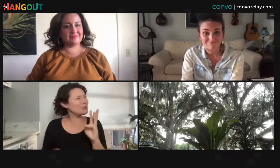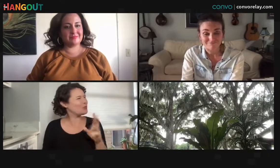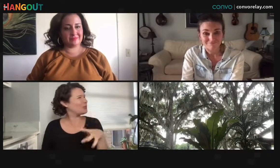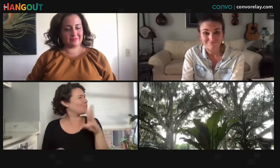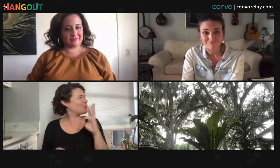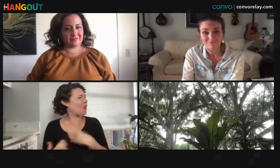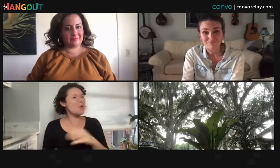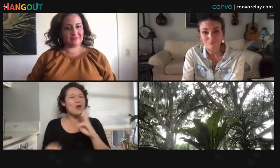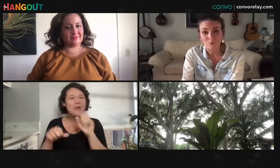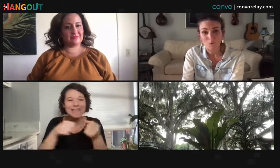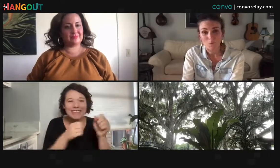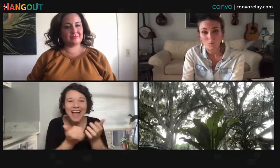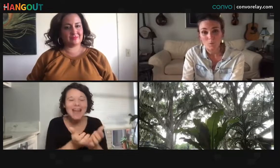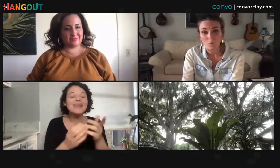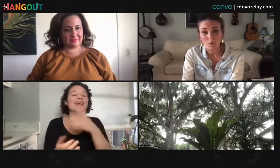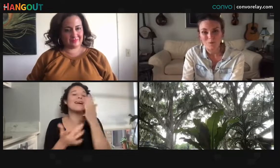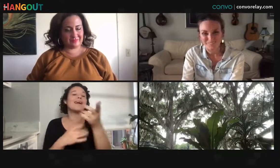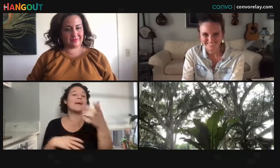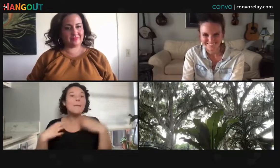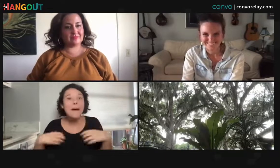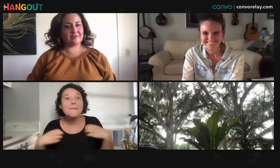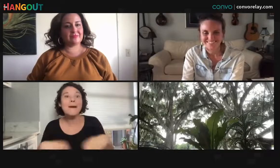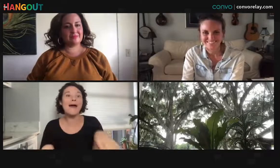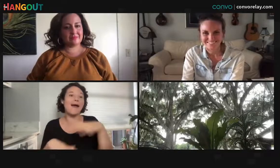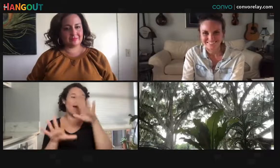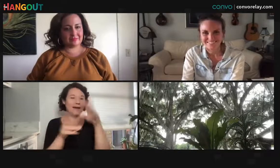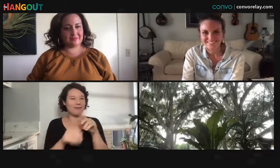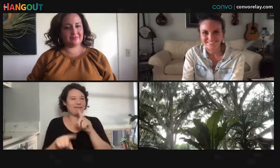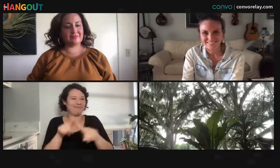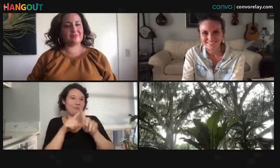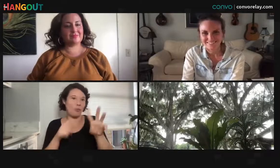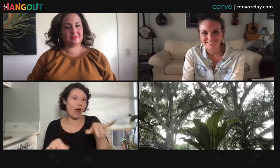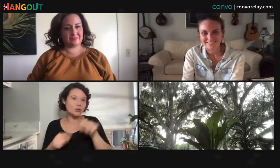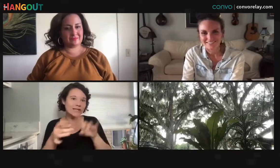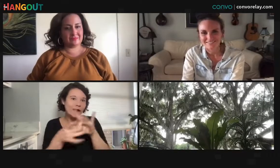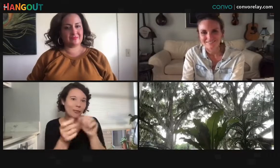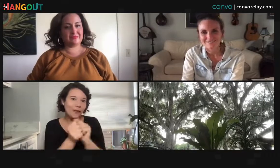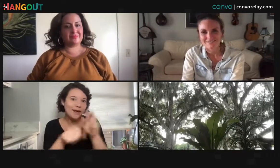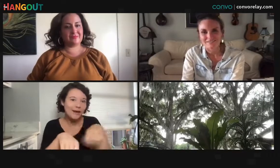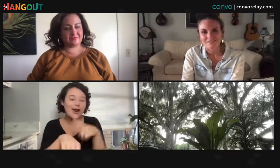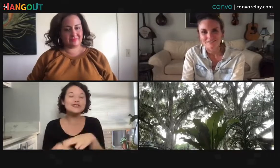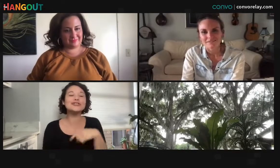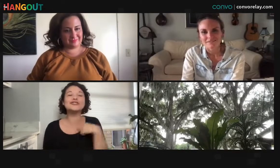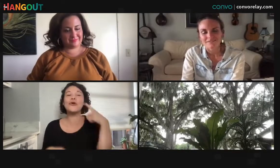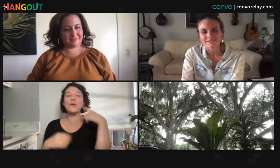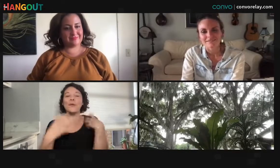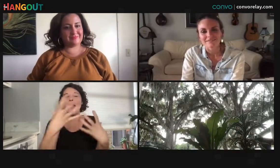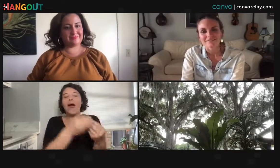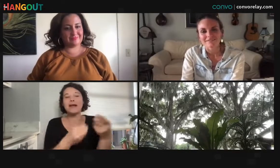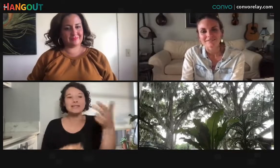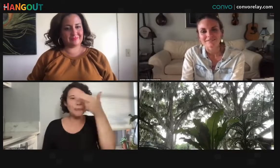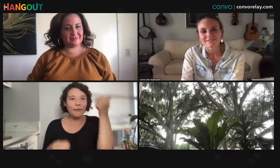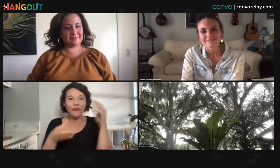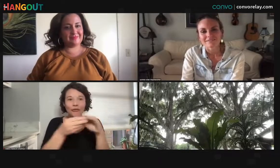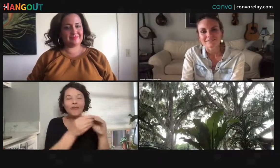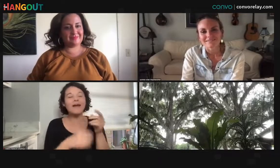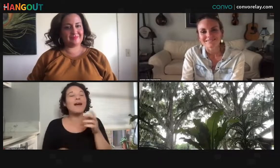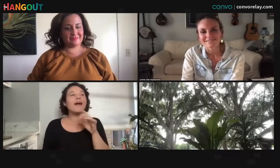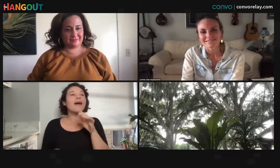you do maybe white water rafting or some of those activities like backpacking there's a lot of different ways to connect with